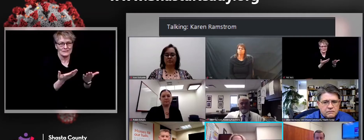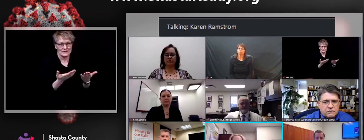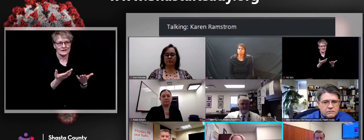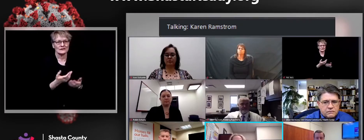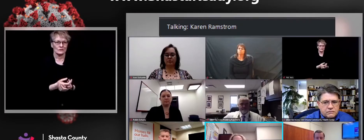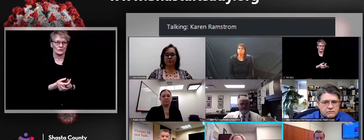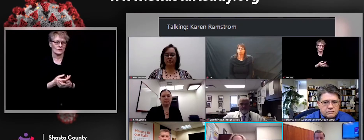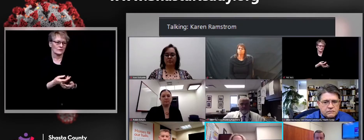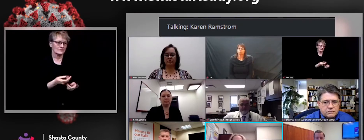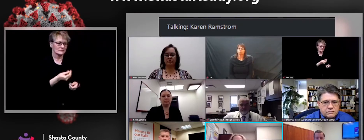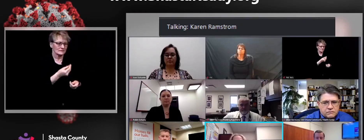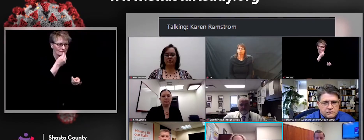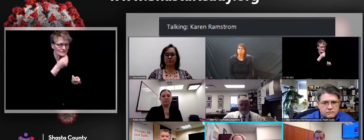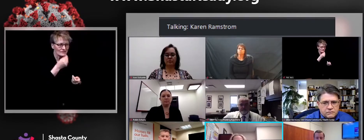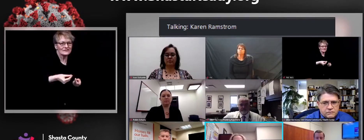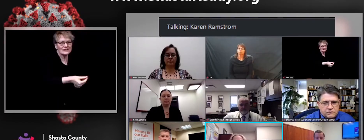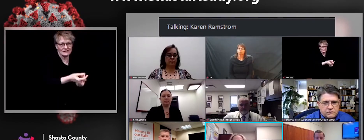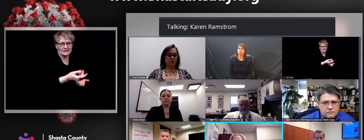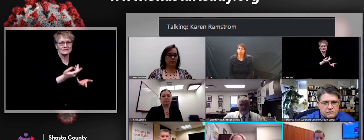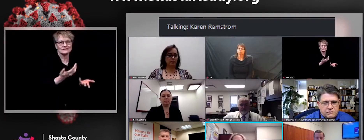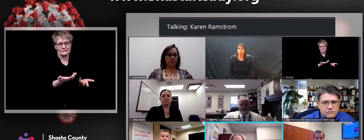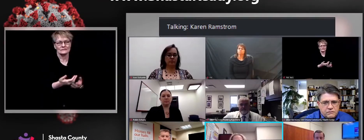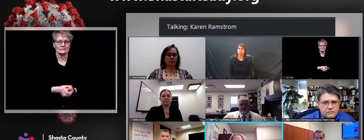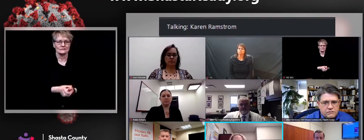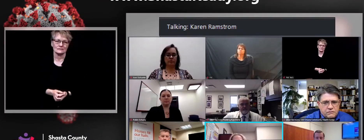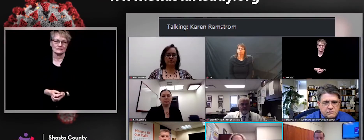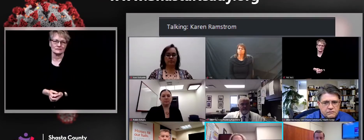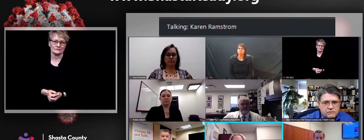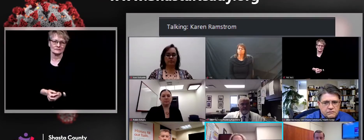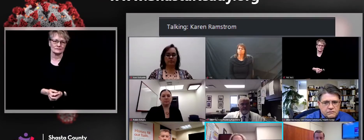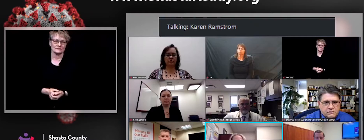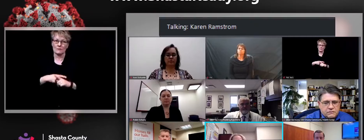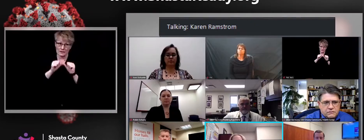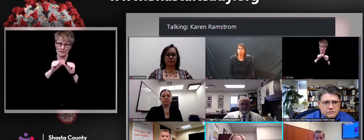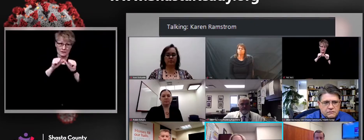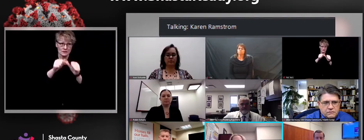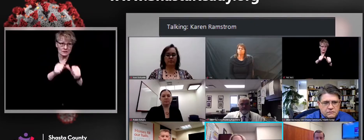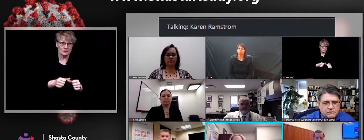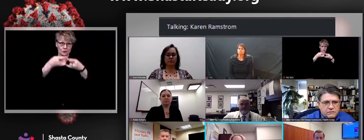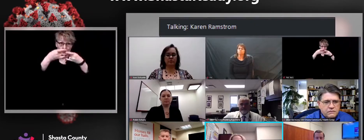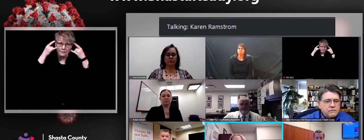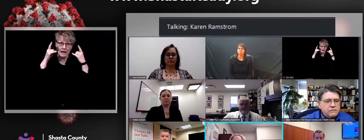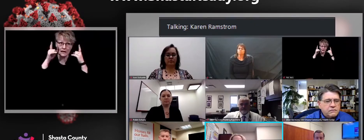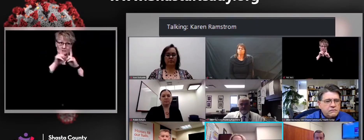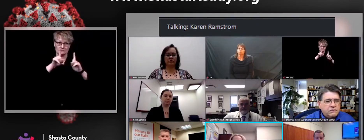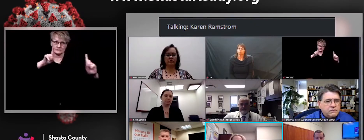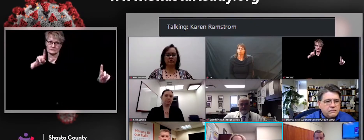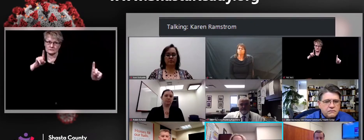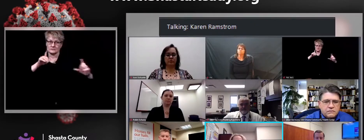mask-use and physical distancing as much as possible. But it is more flexible which is